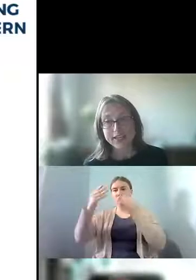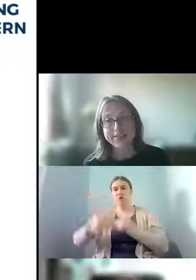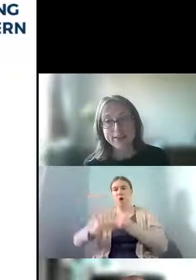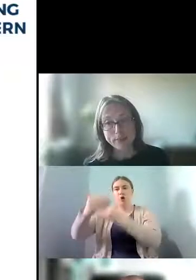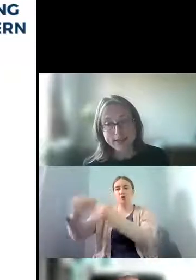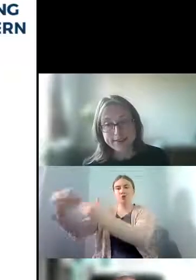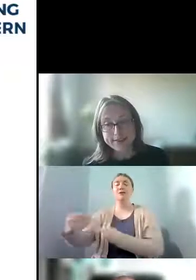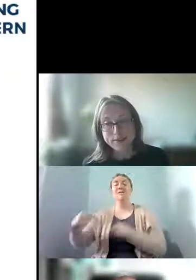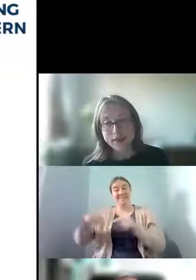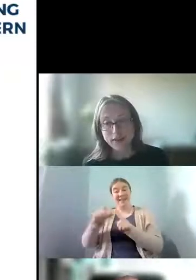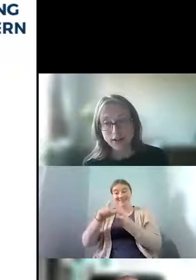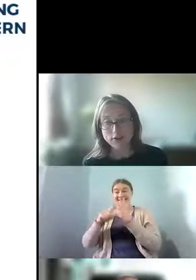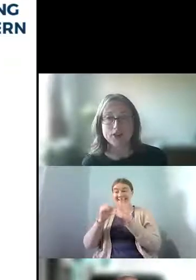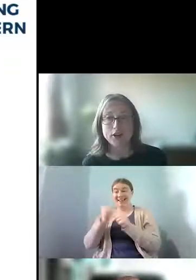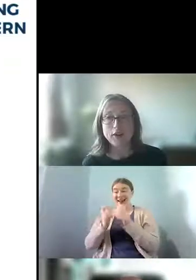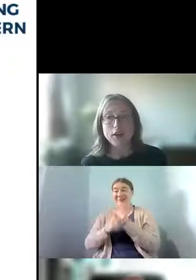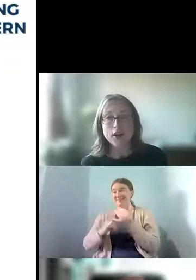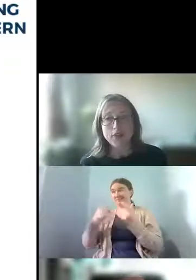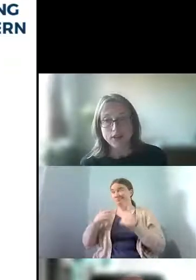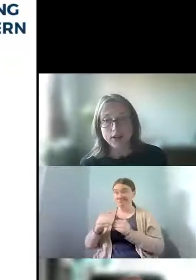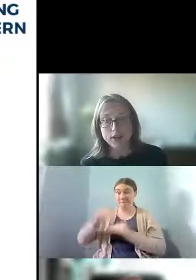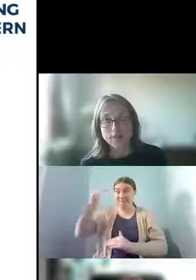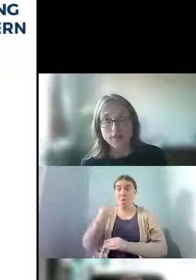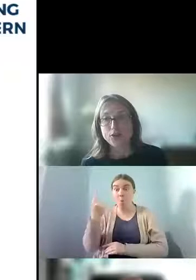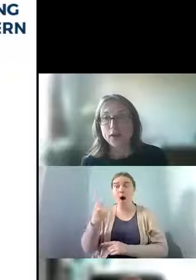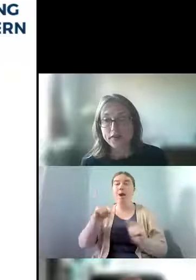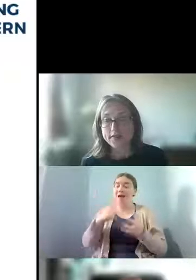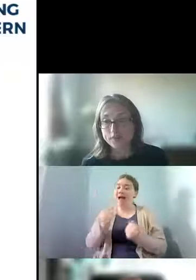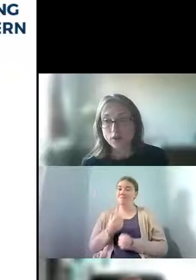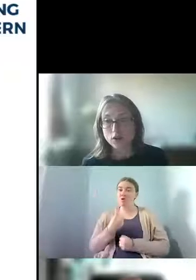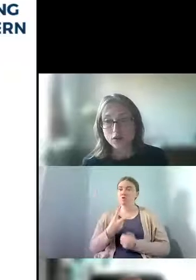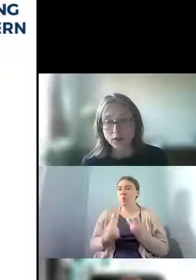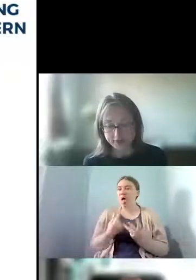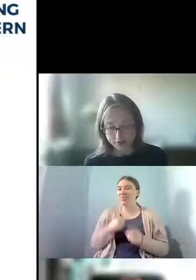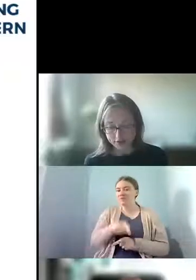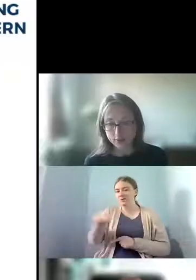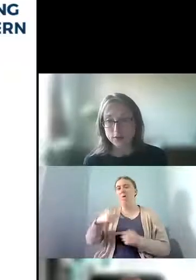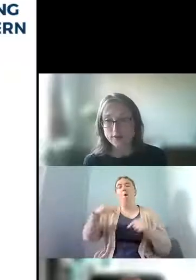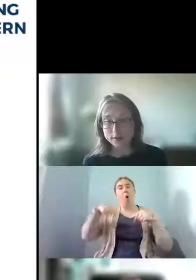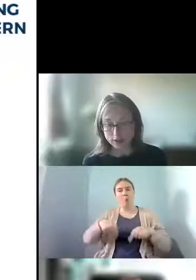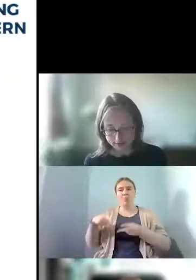is the biggest but there are also two others on on the severn as well with a similar design